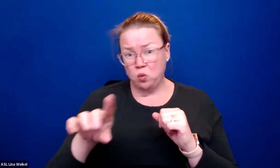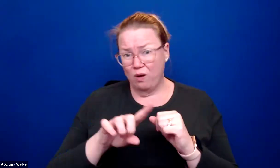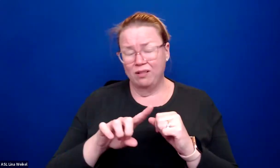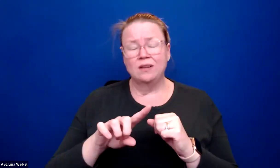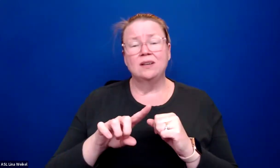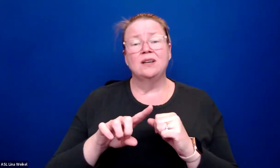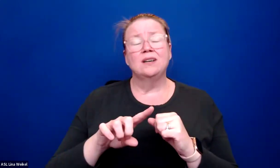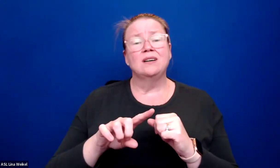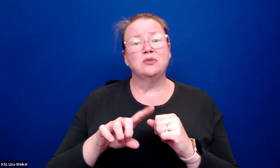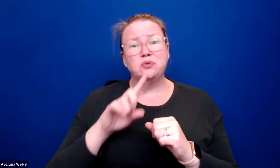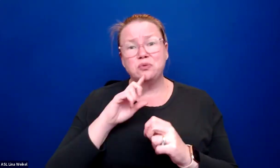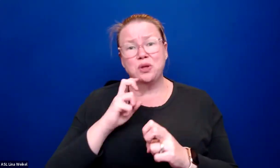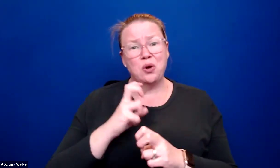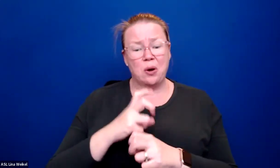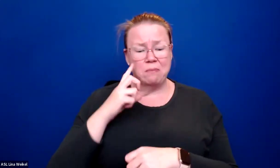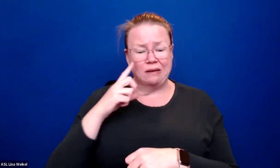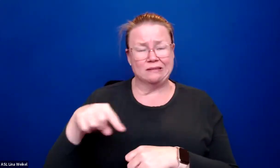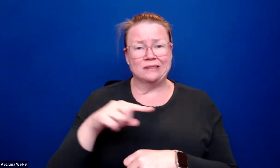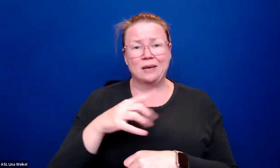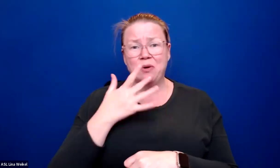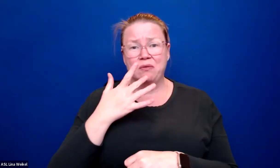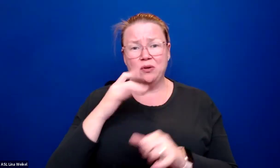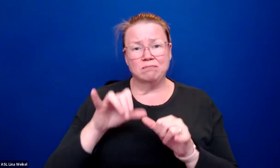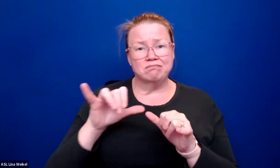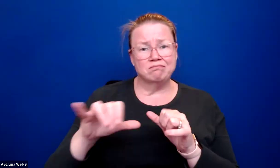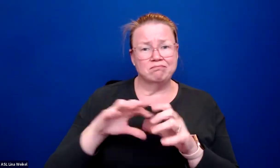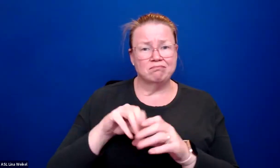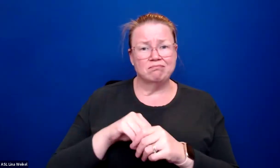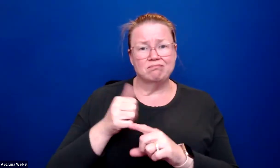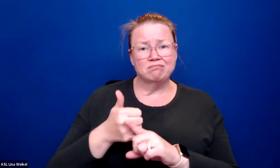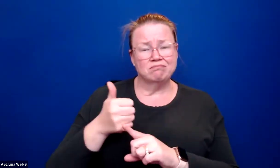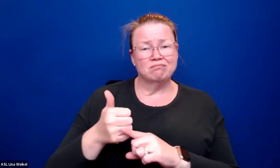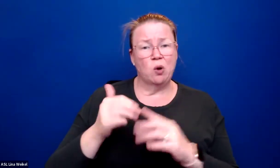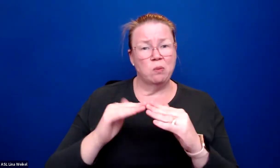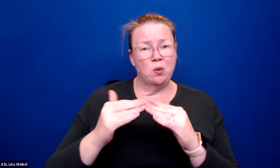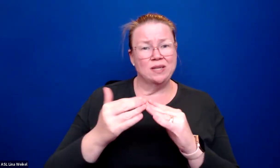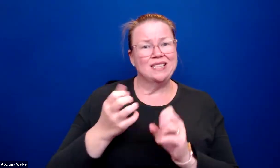Kendra Garcia: it's very hard because they like to stick within their own community so trying to get in there is.